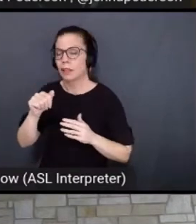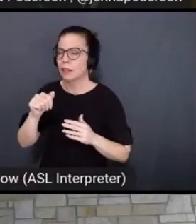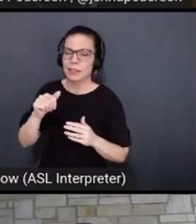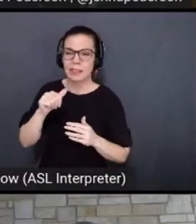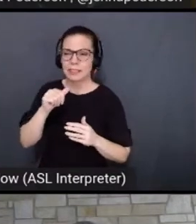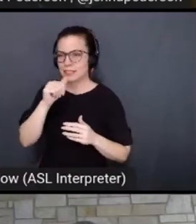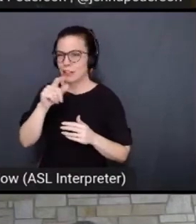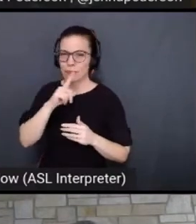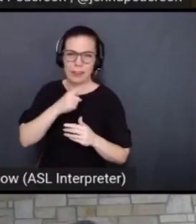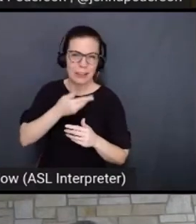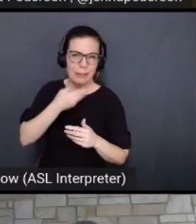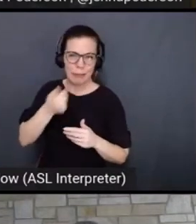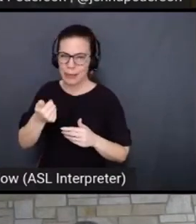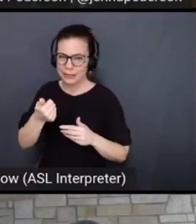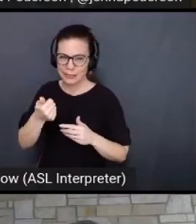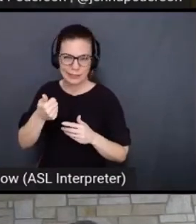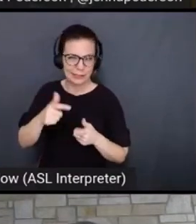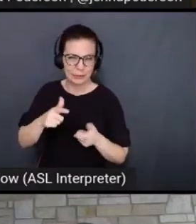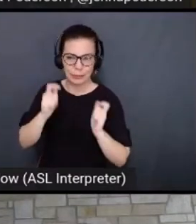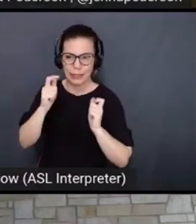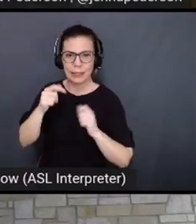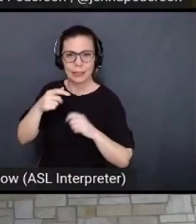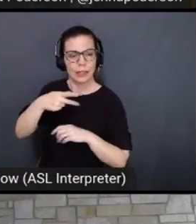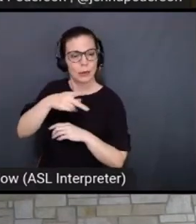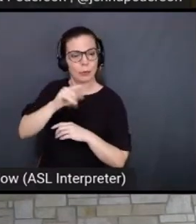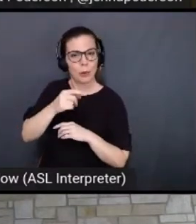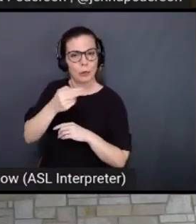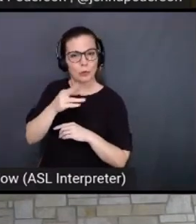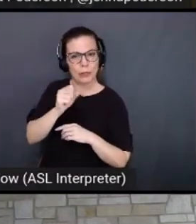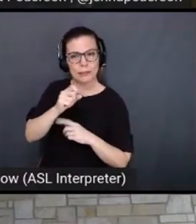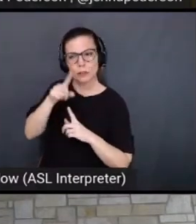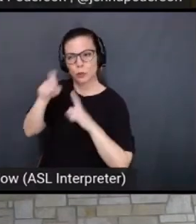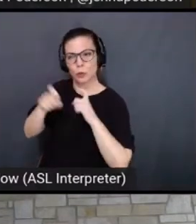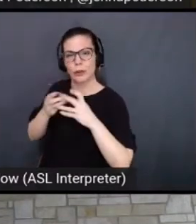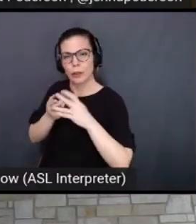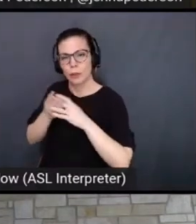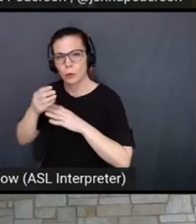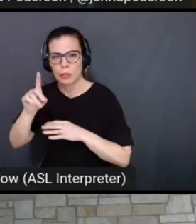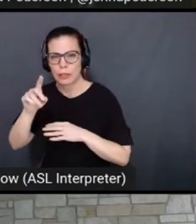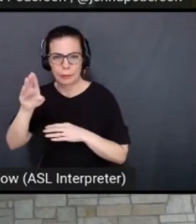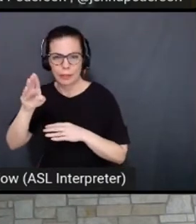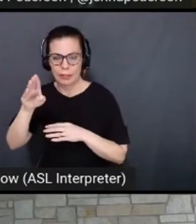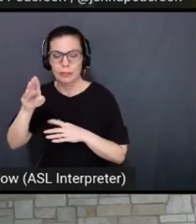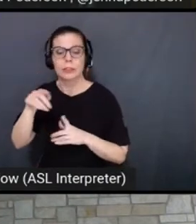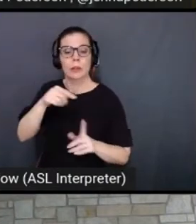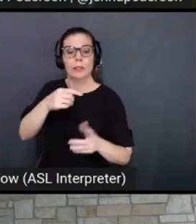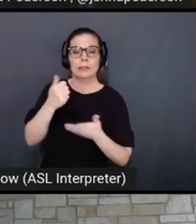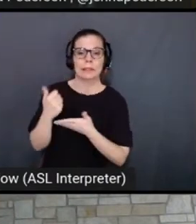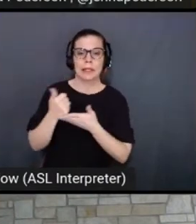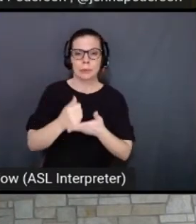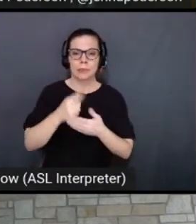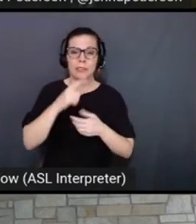in the Postgres world to query across databases. And this helps guarantee that you're gonna get,